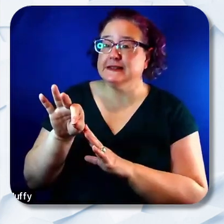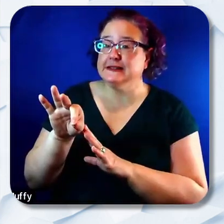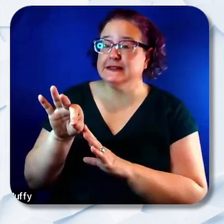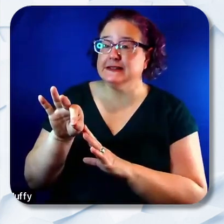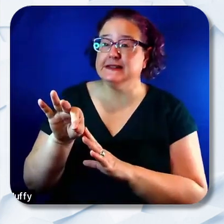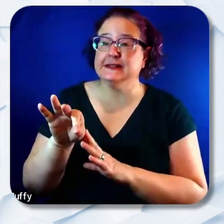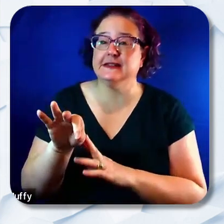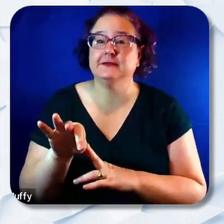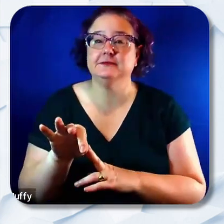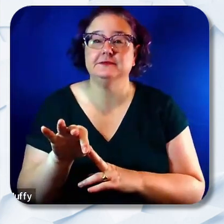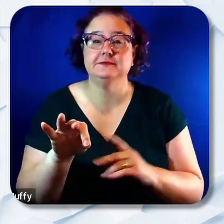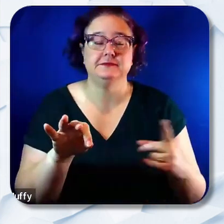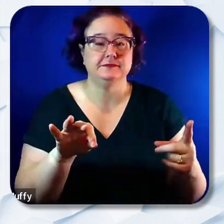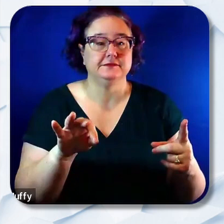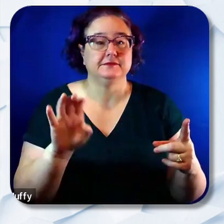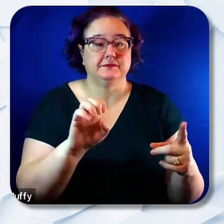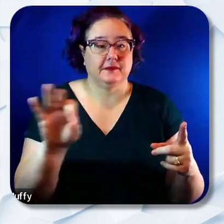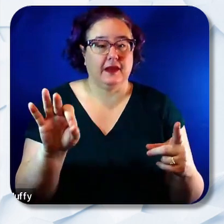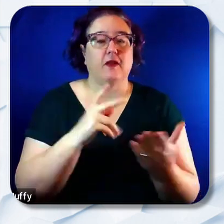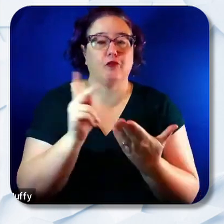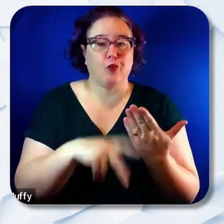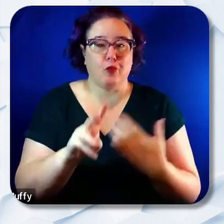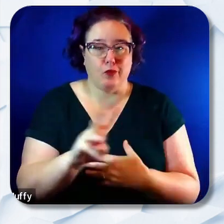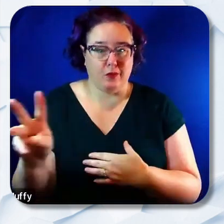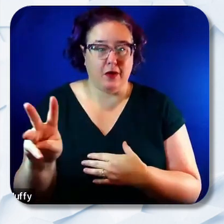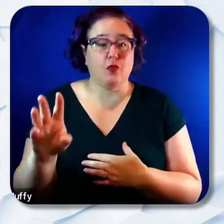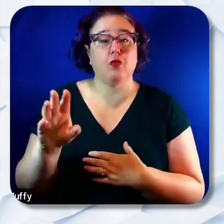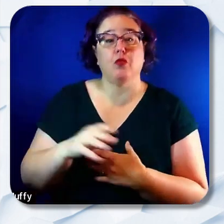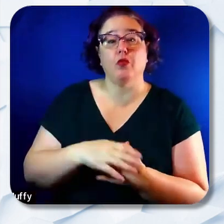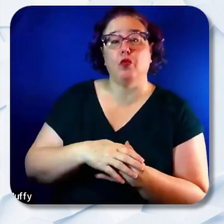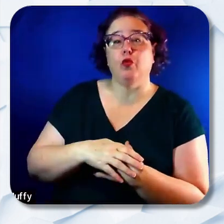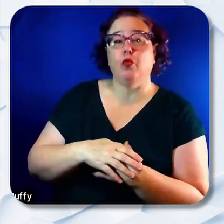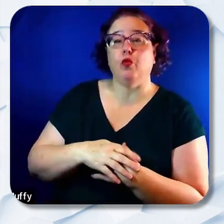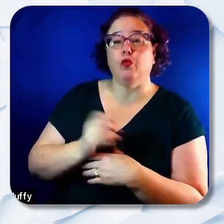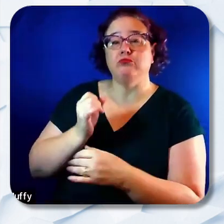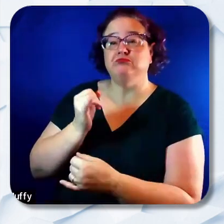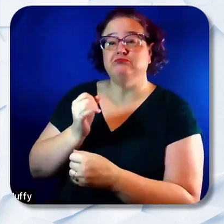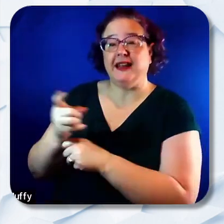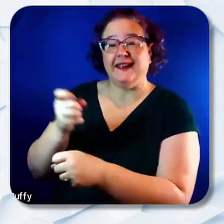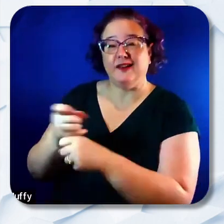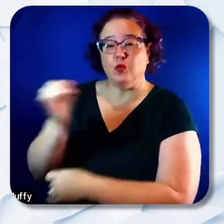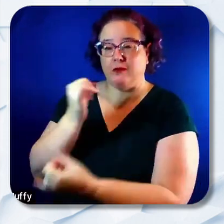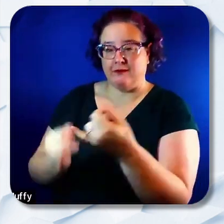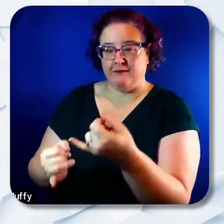EEF Program web page or the EF Annual and Final Expenditure Reports web page.